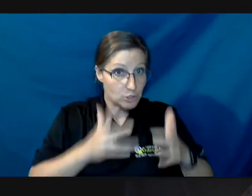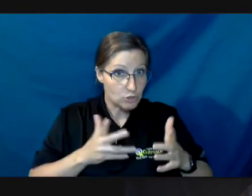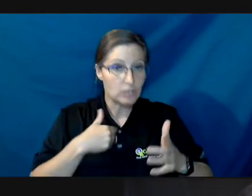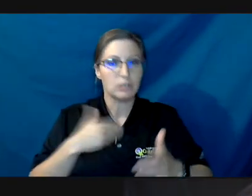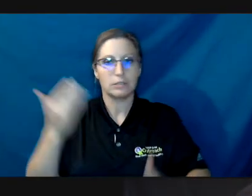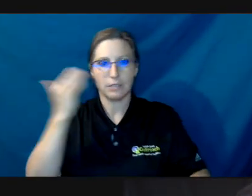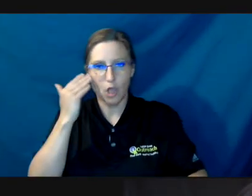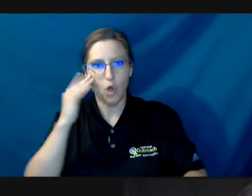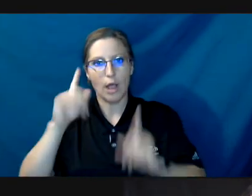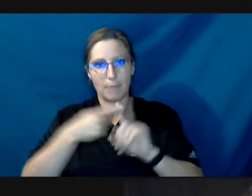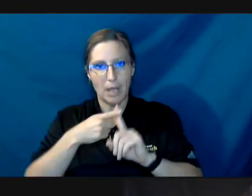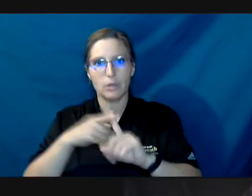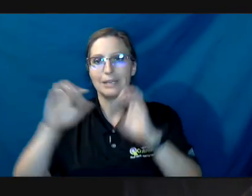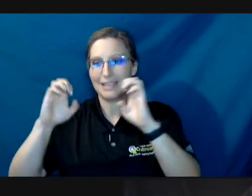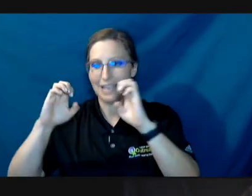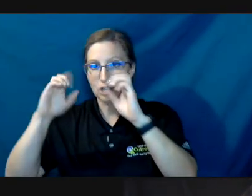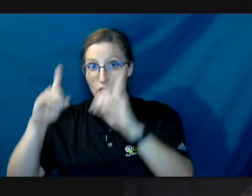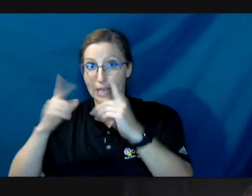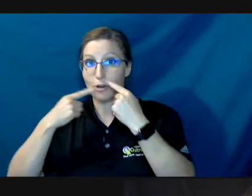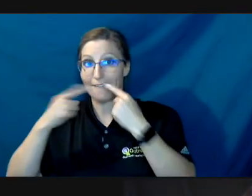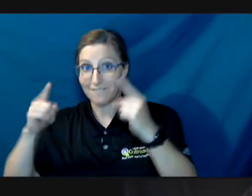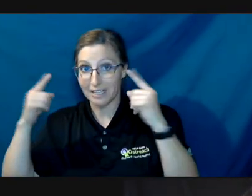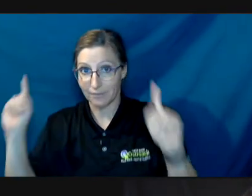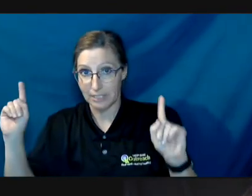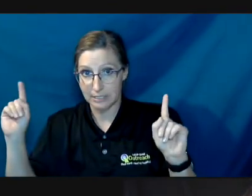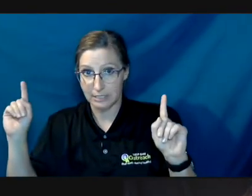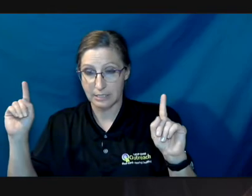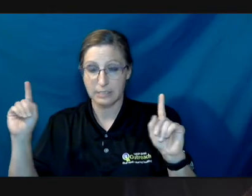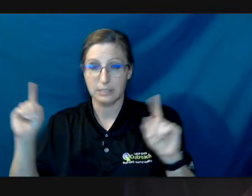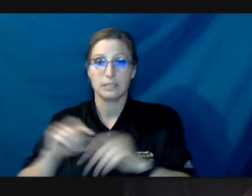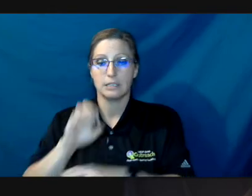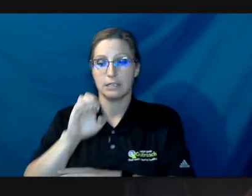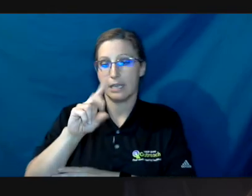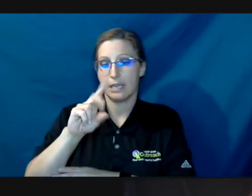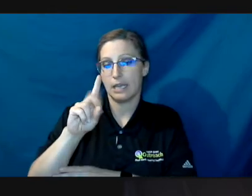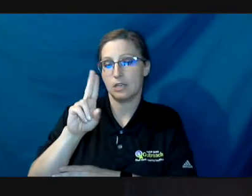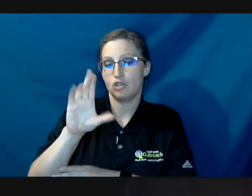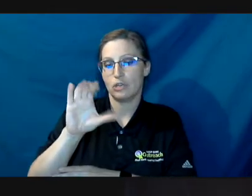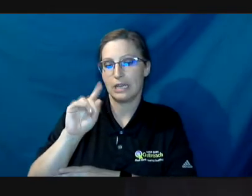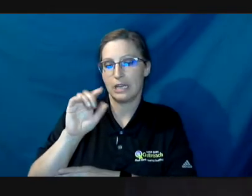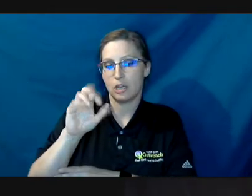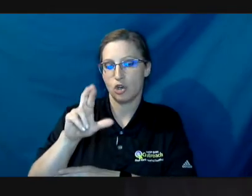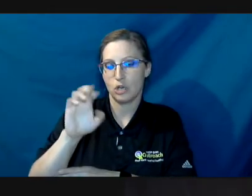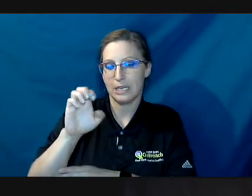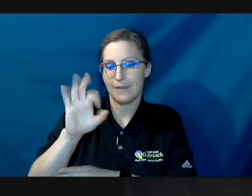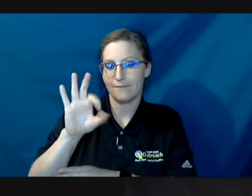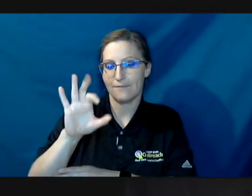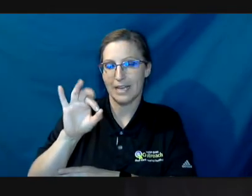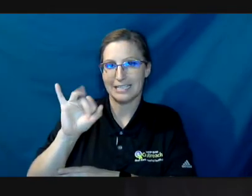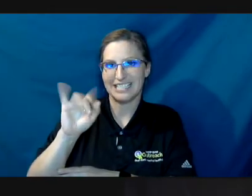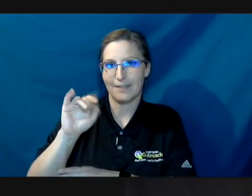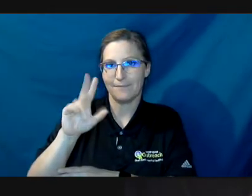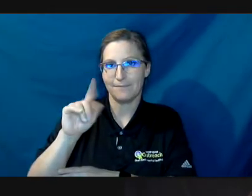are very familiar with educator effectiveness. That administrator now would have this